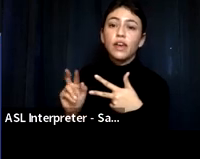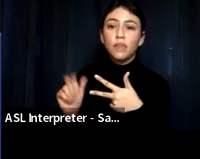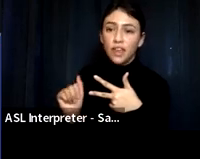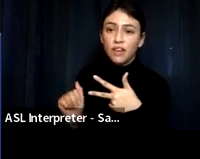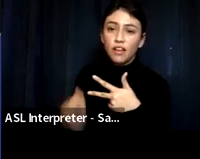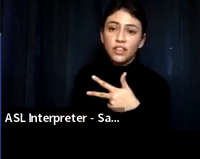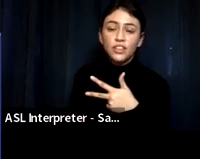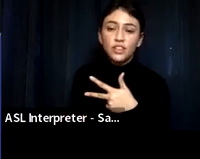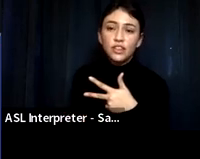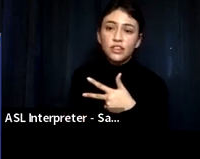Modera College